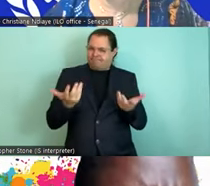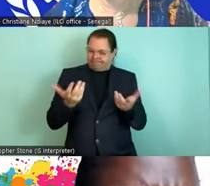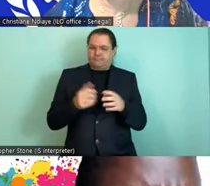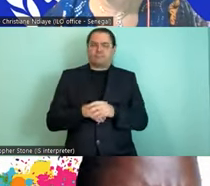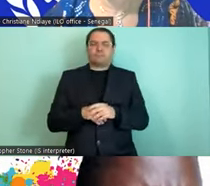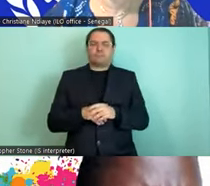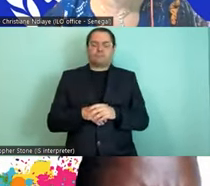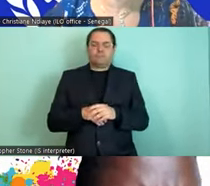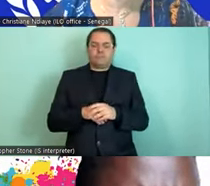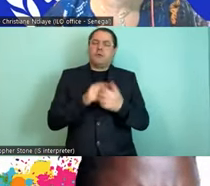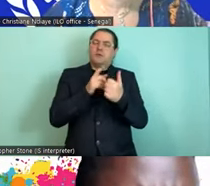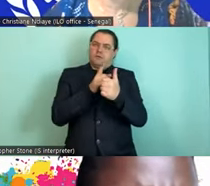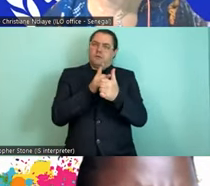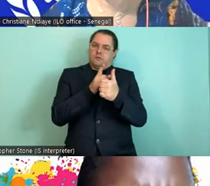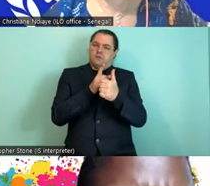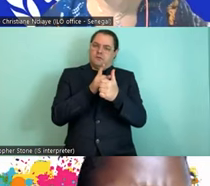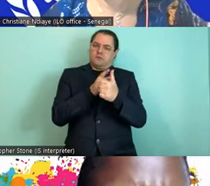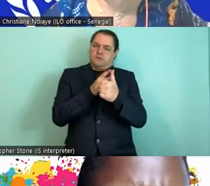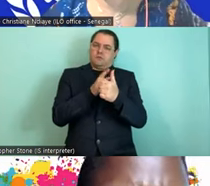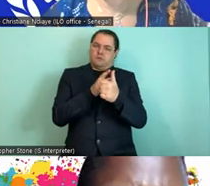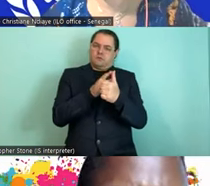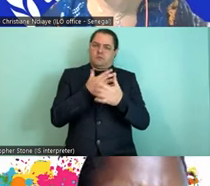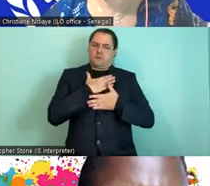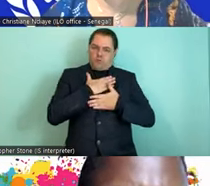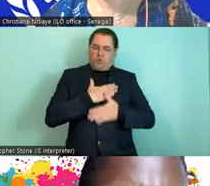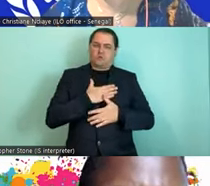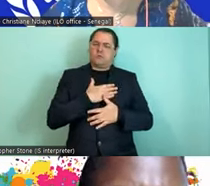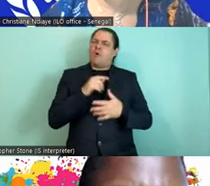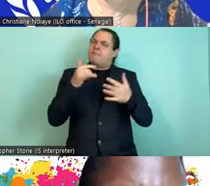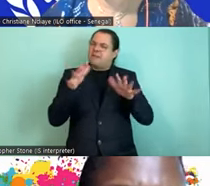10:38:31 The first one that I've spoken to is conditioning of a site accessibility audit.